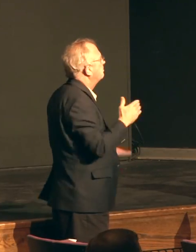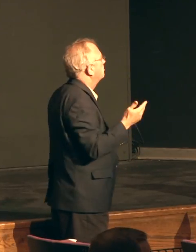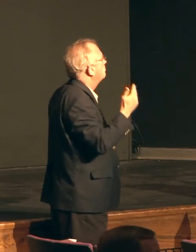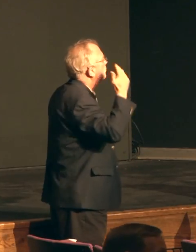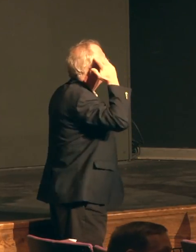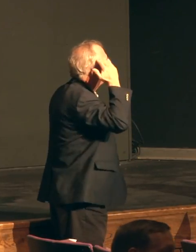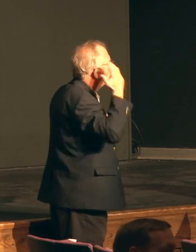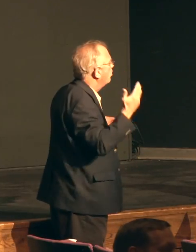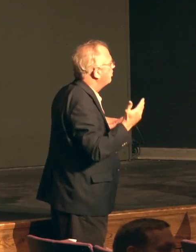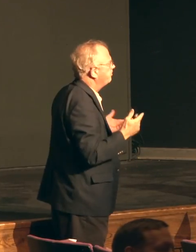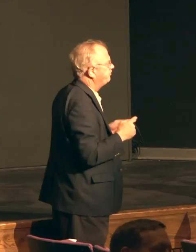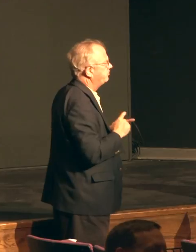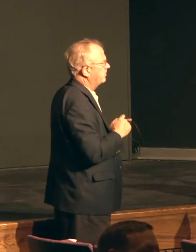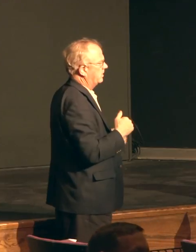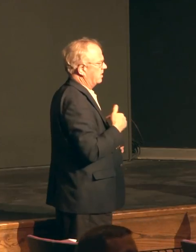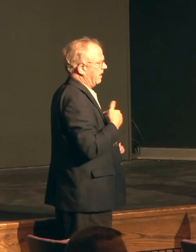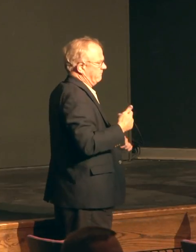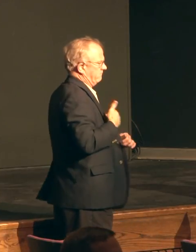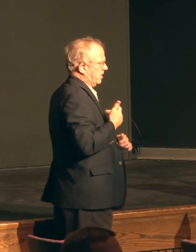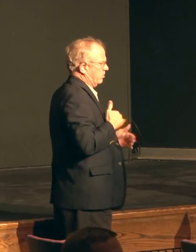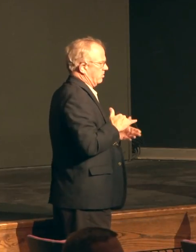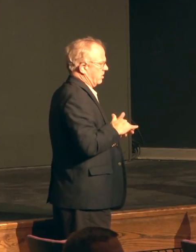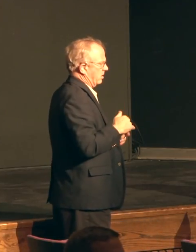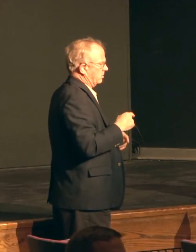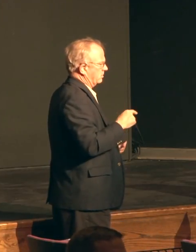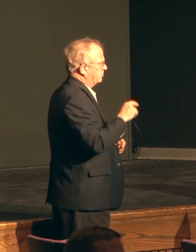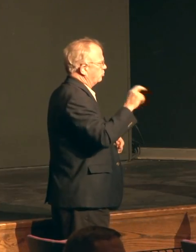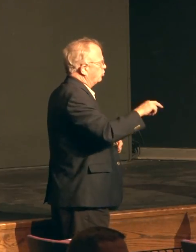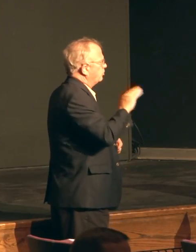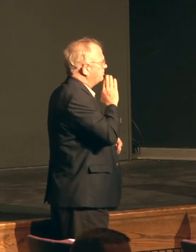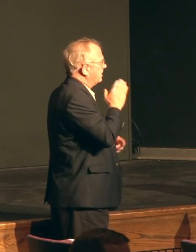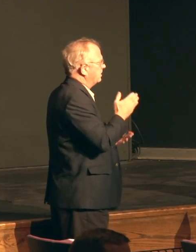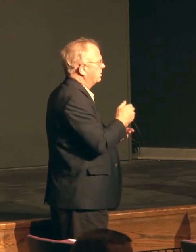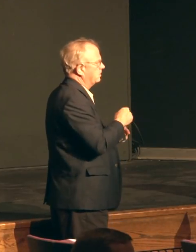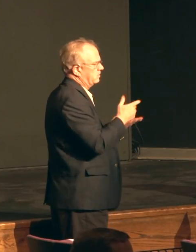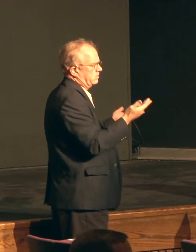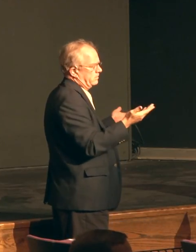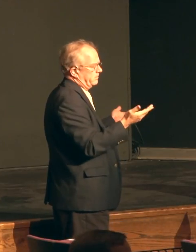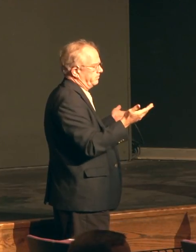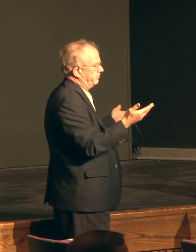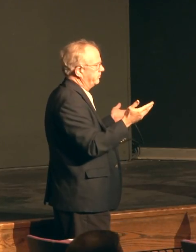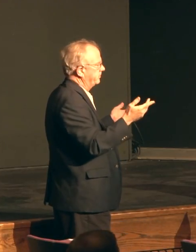and they're like, well, we don't know. So I'm